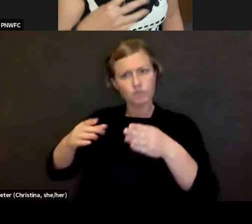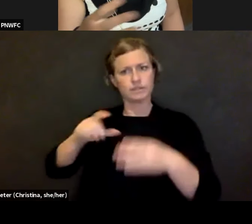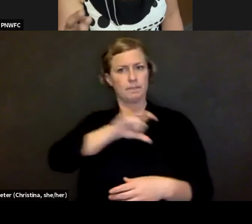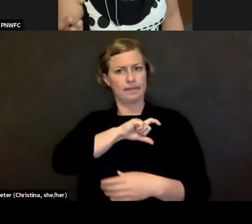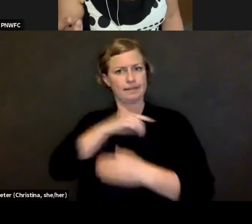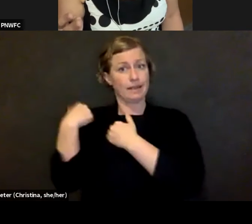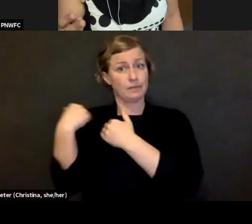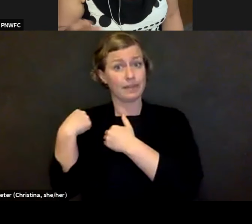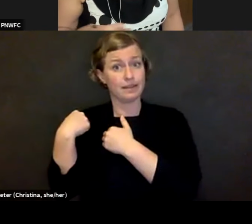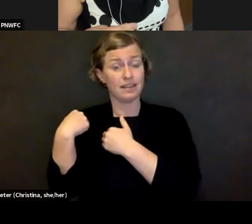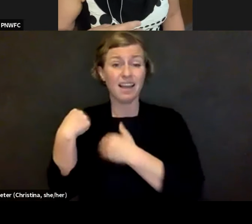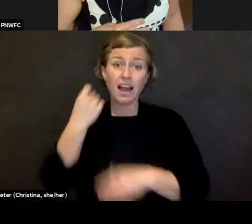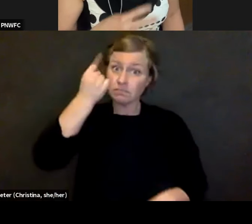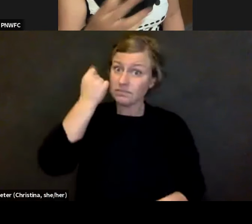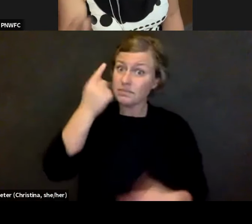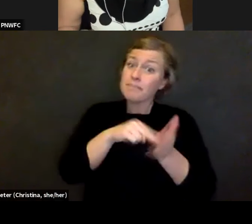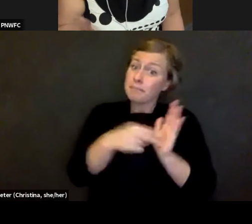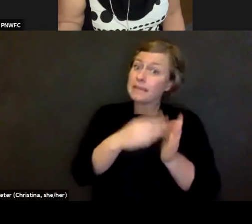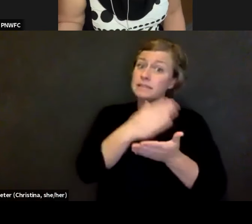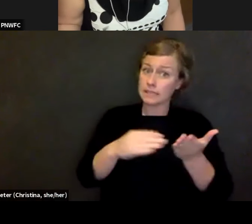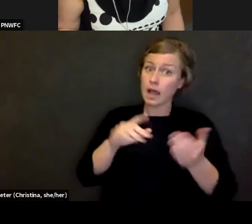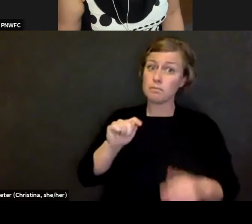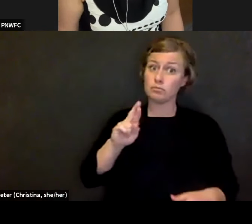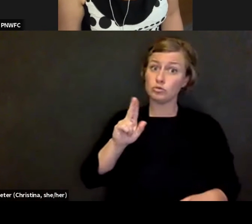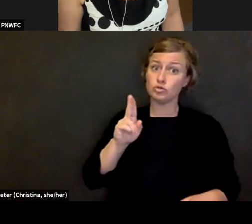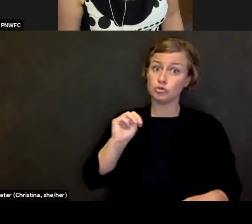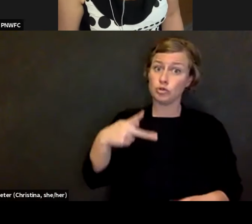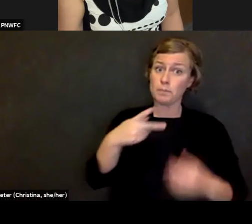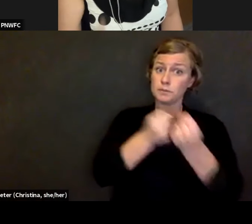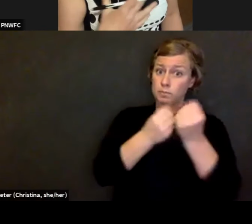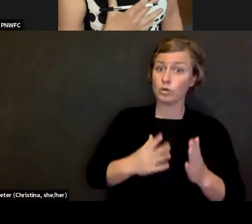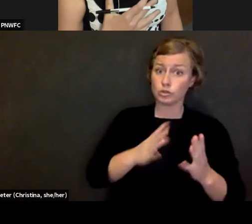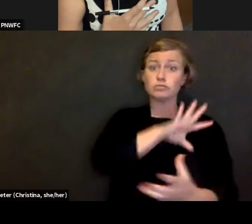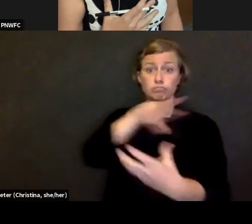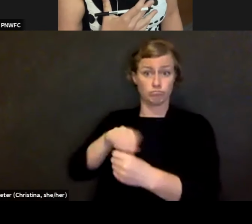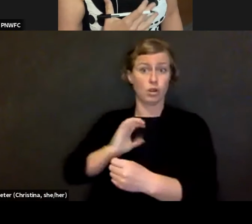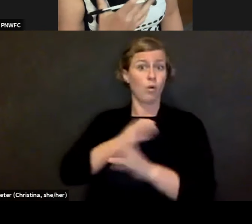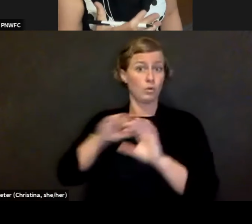accountability. We have a very narrow focus of police accountability and this is what actually allows our